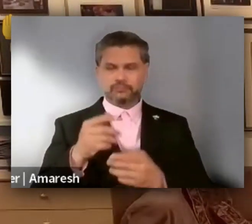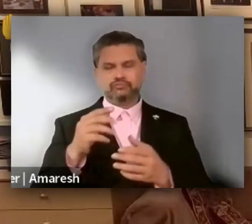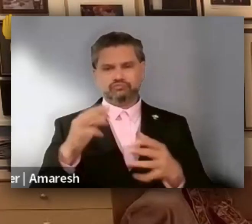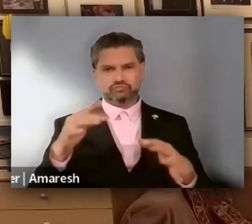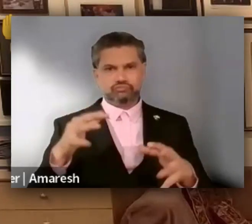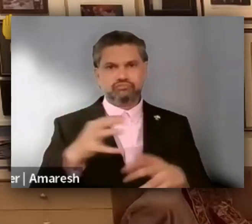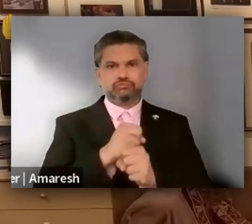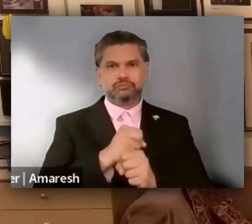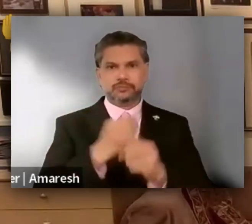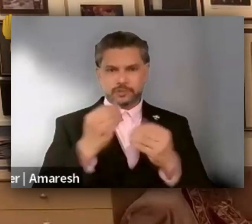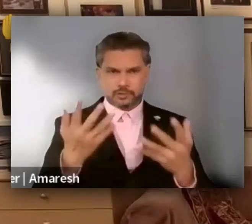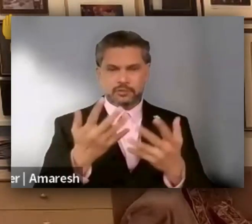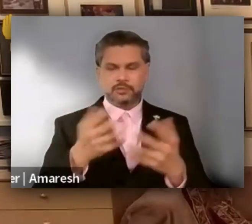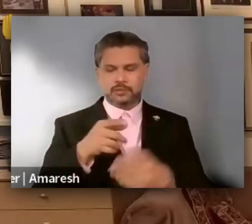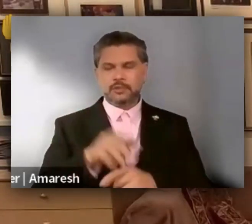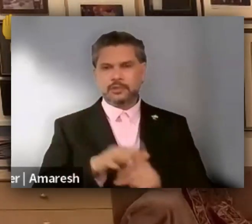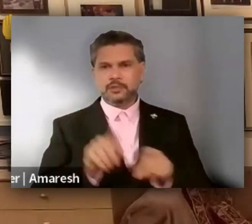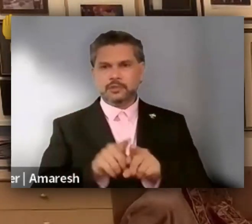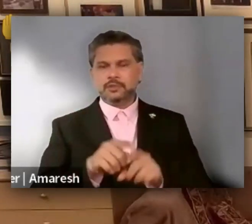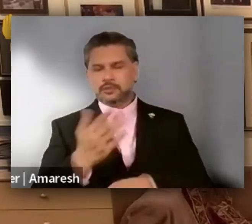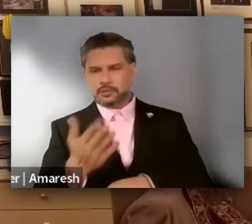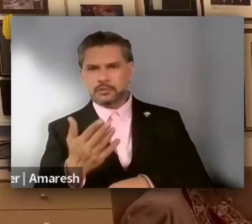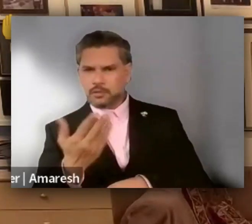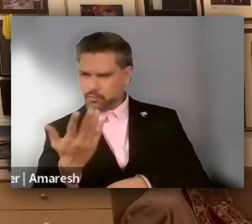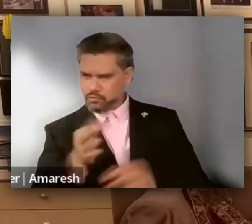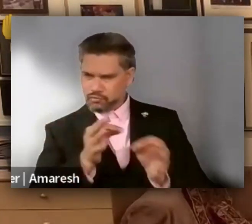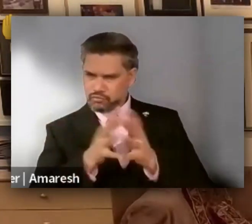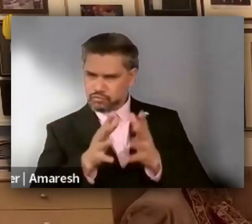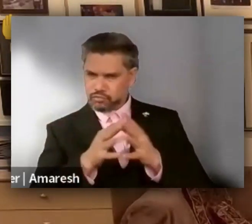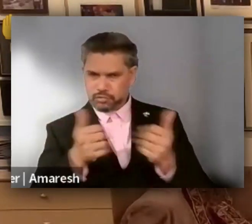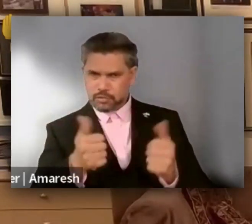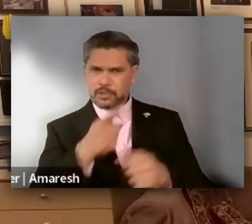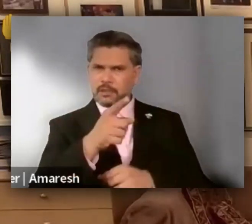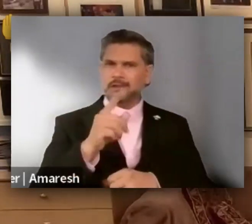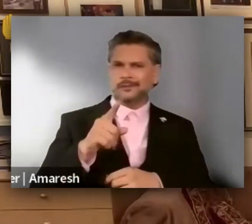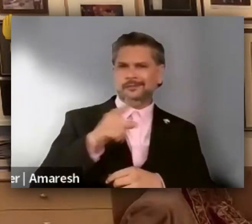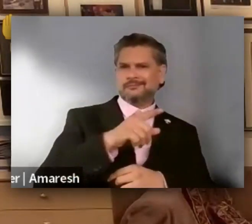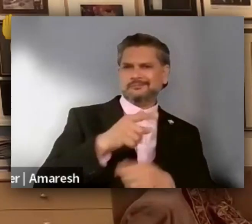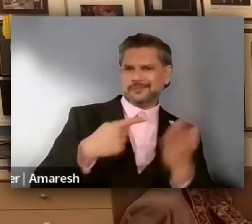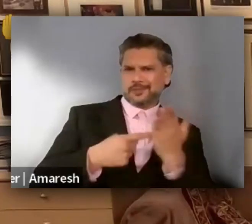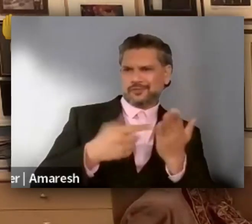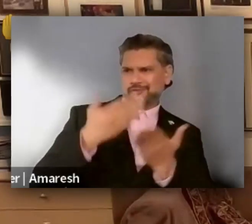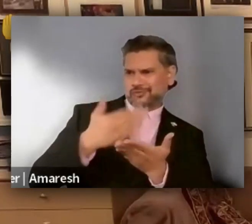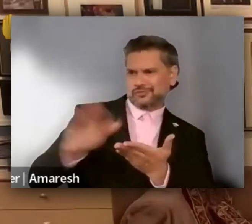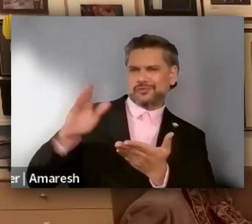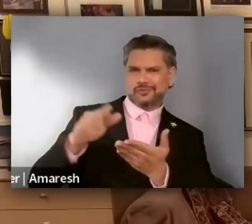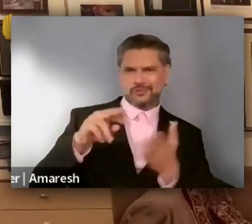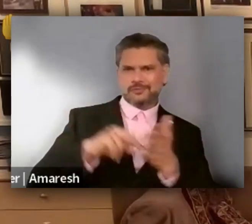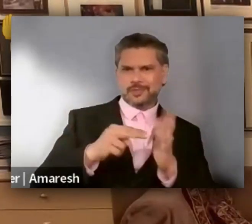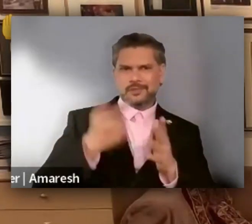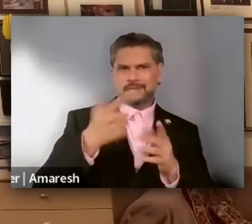When he was describing turning people away, I thought of digital ostracism, which, if you